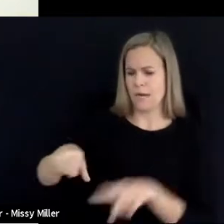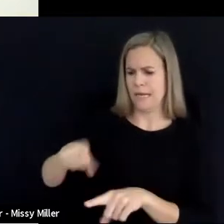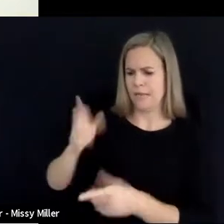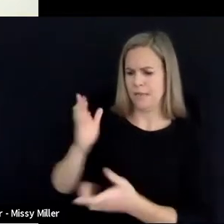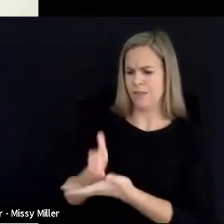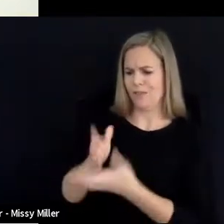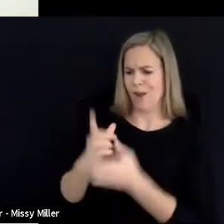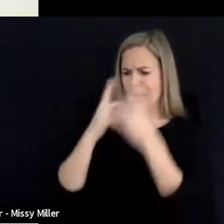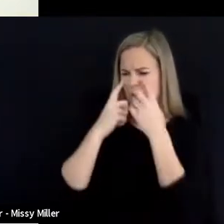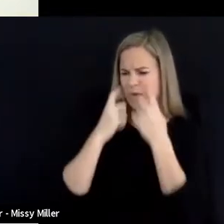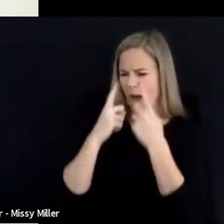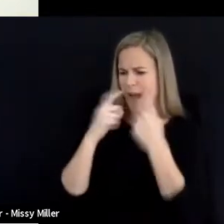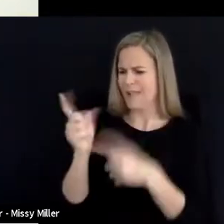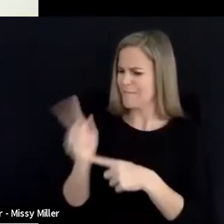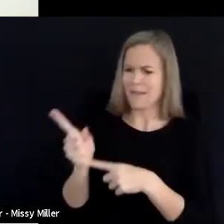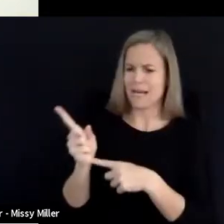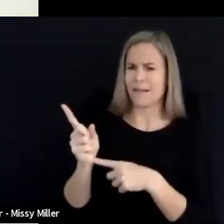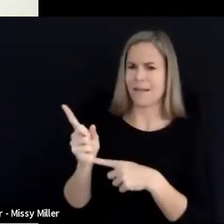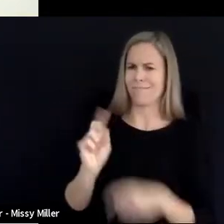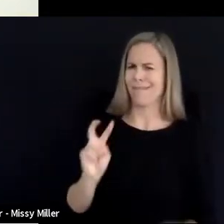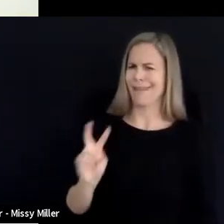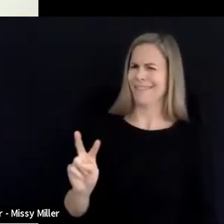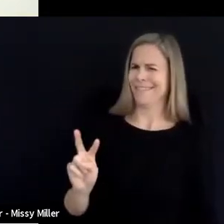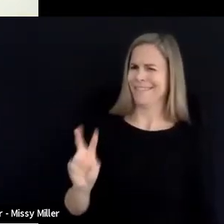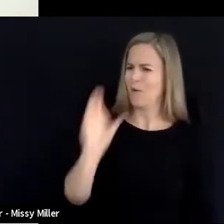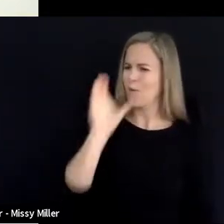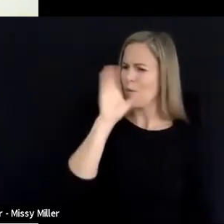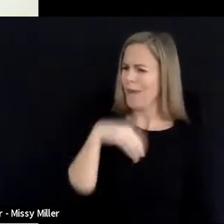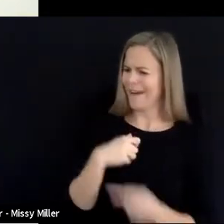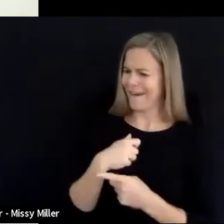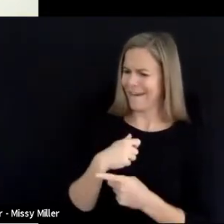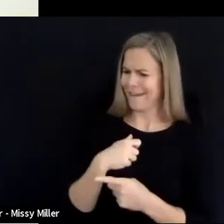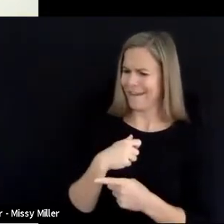That was weird, yes, but it also taught me something that I don't know